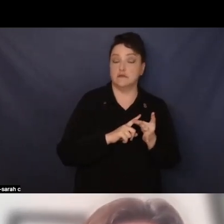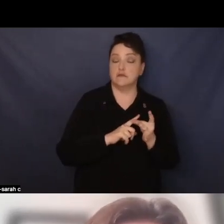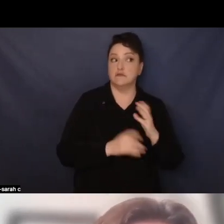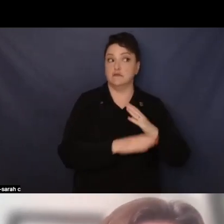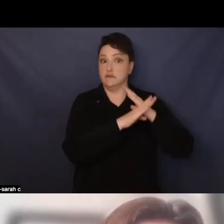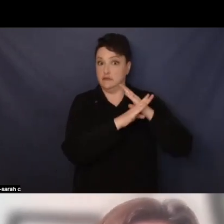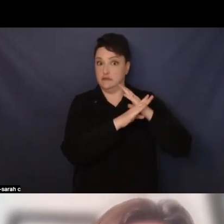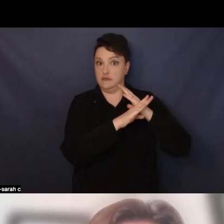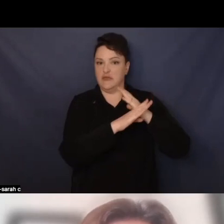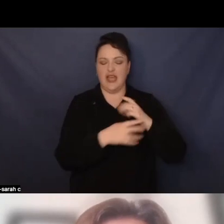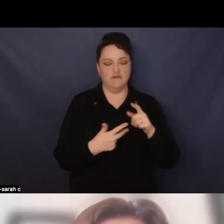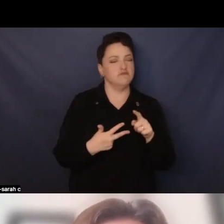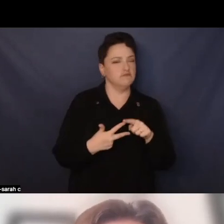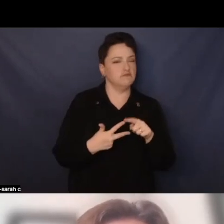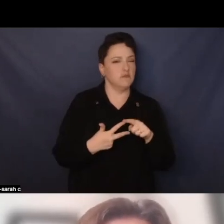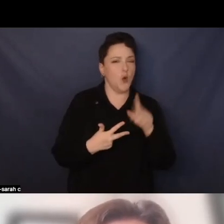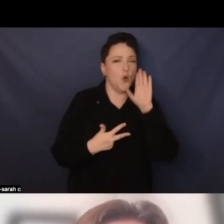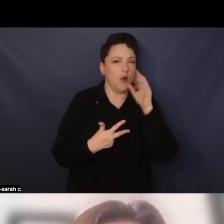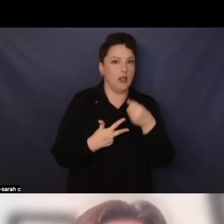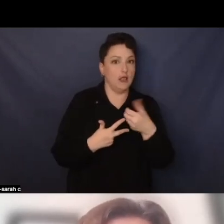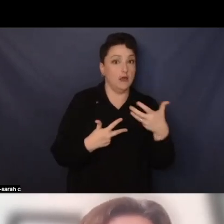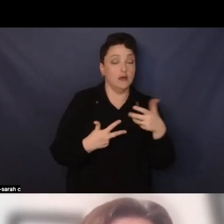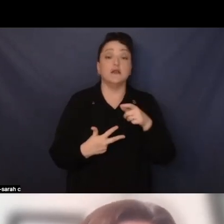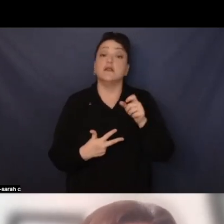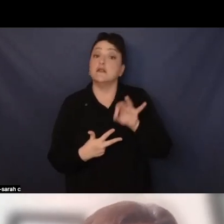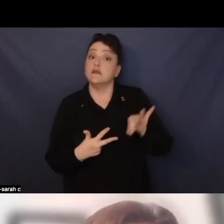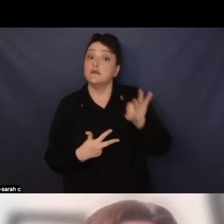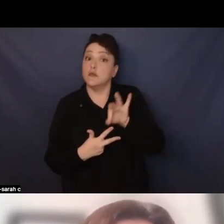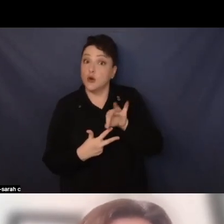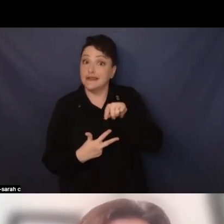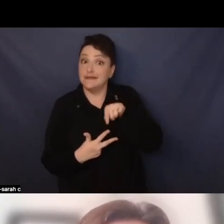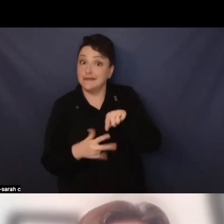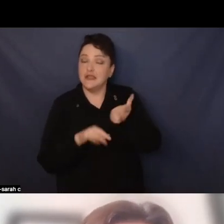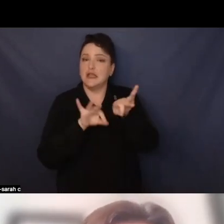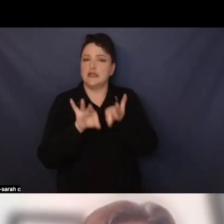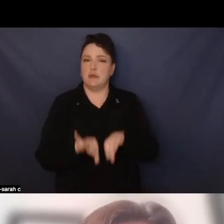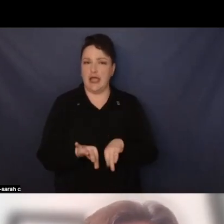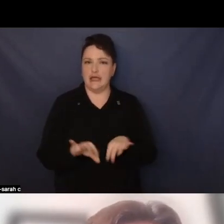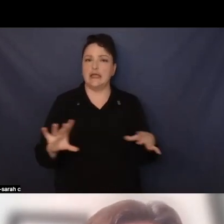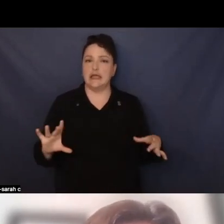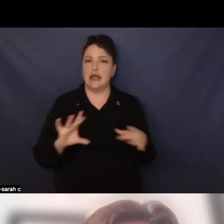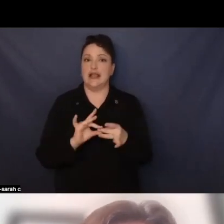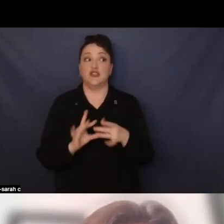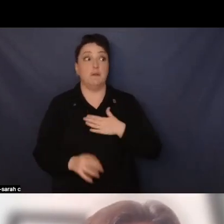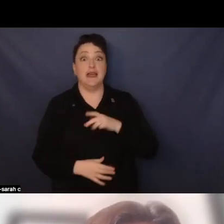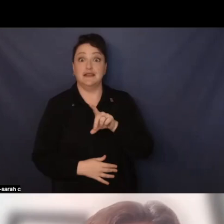detail on this, but here you want to explain the connection between your disability and why